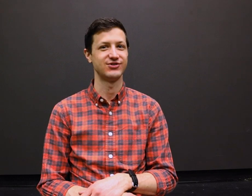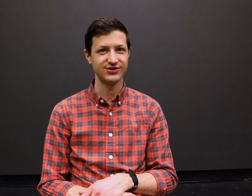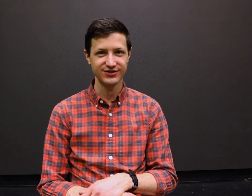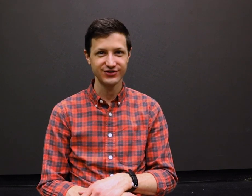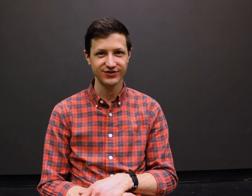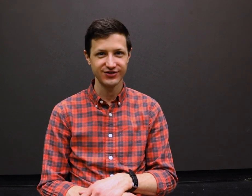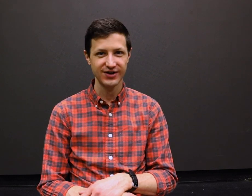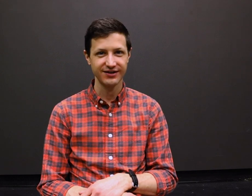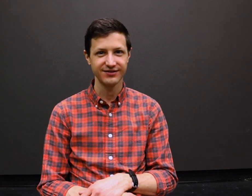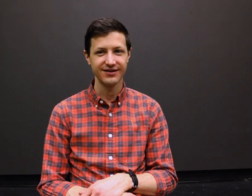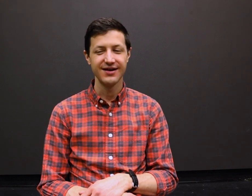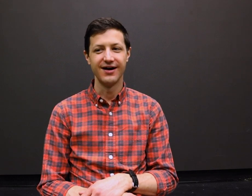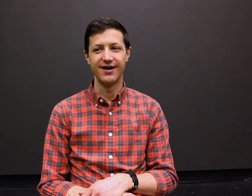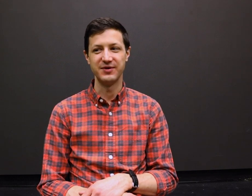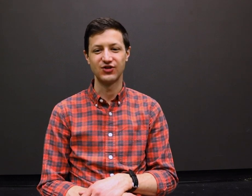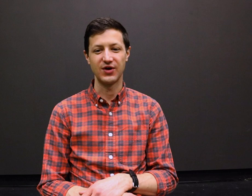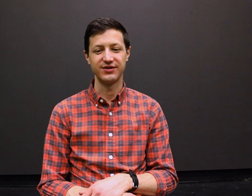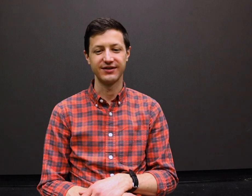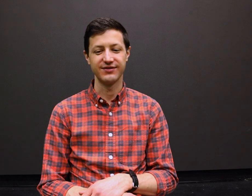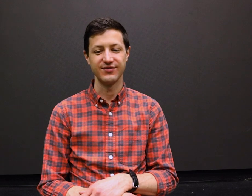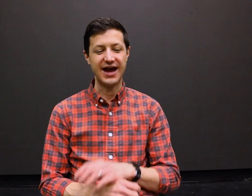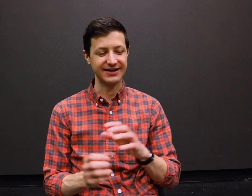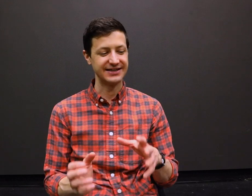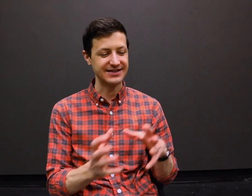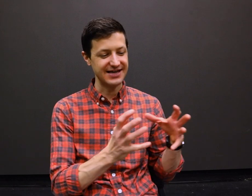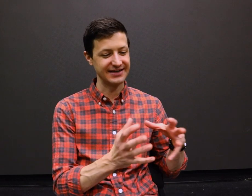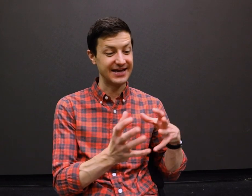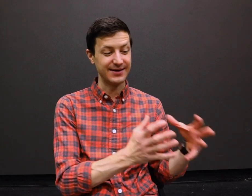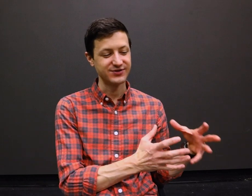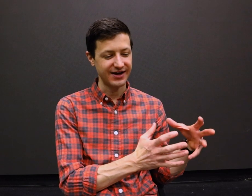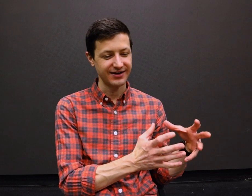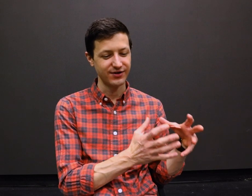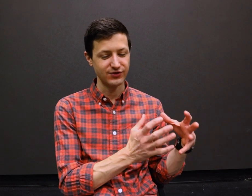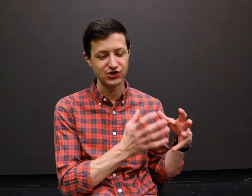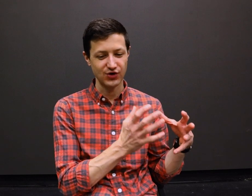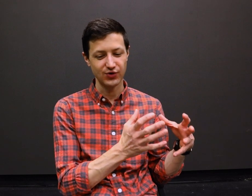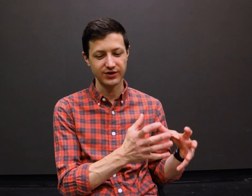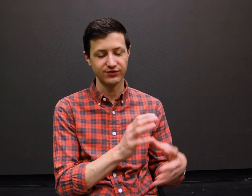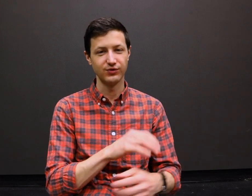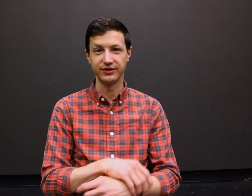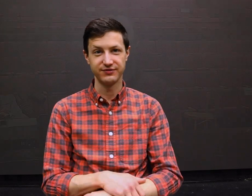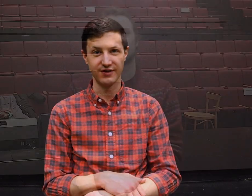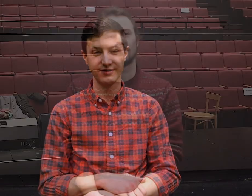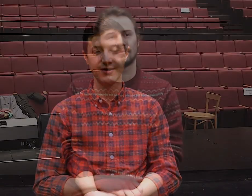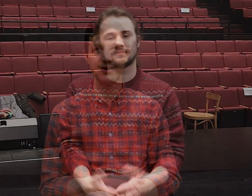into Dungeons and Dragons, and so I think that game side of the show is really fun.